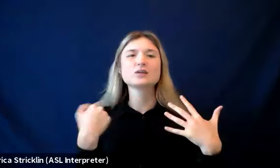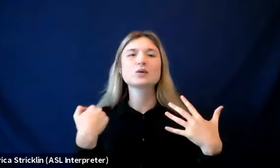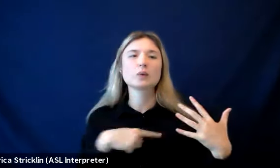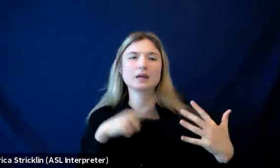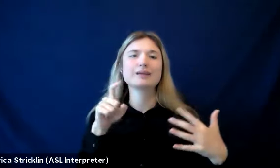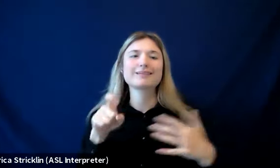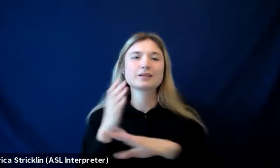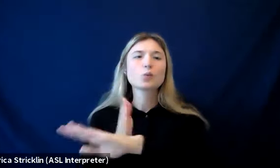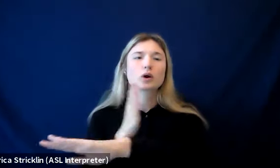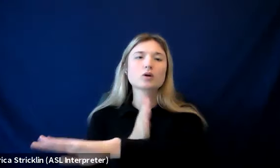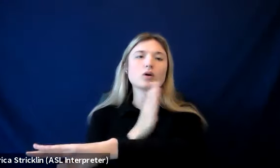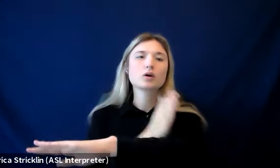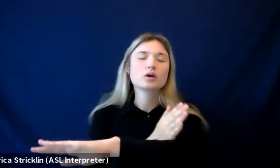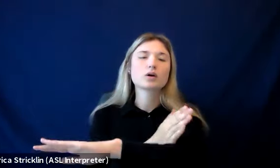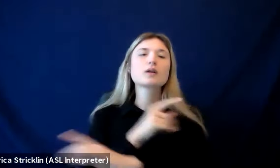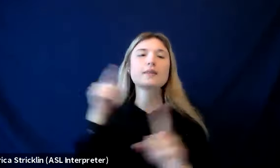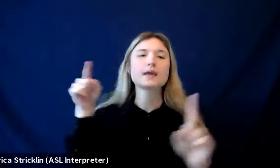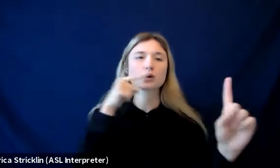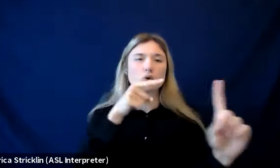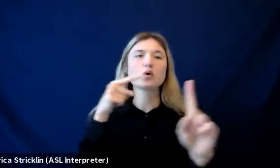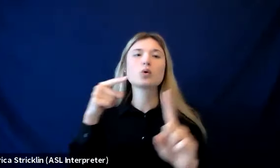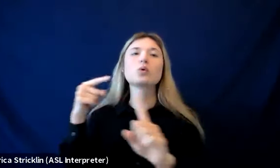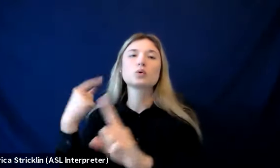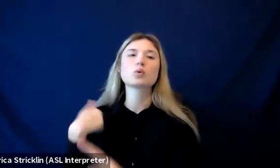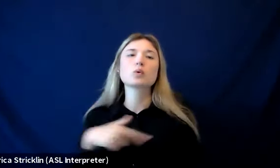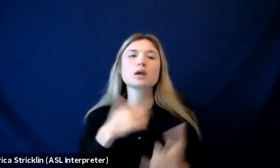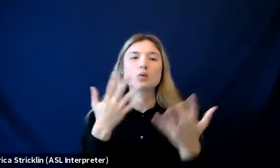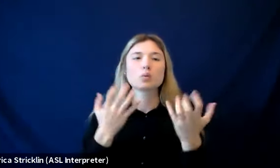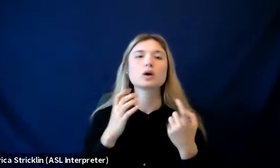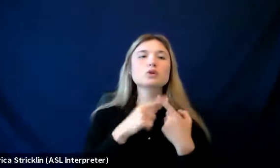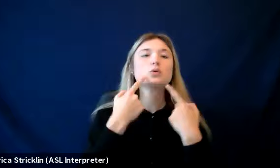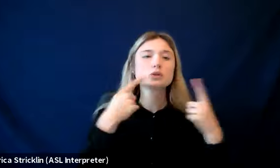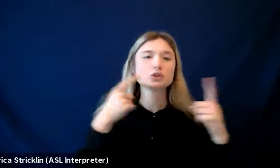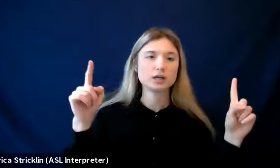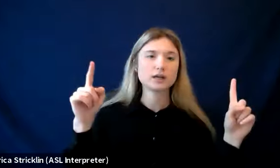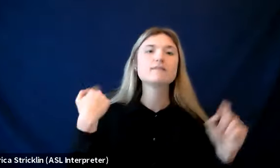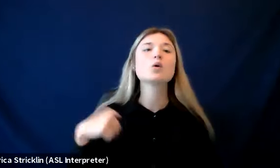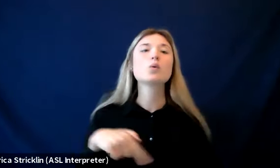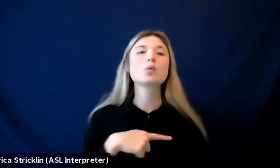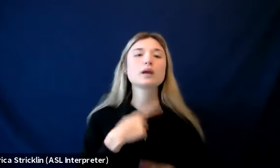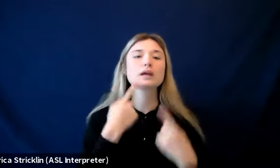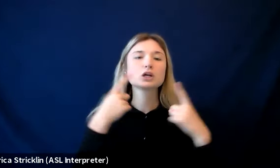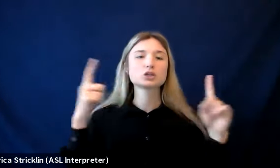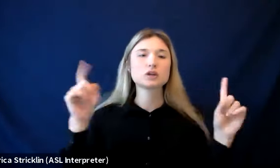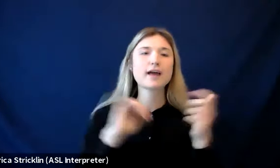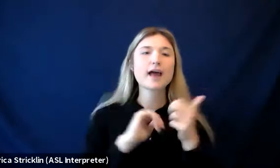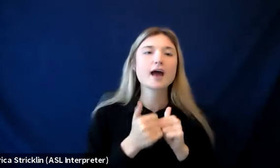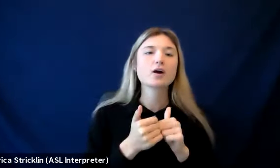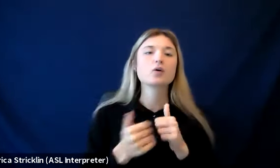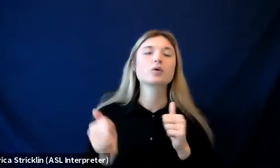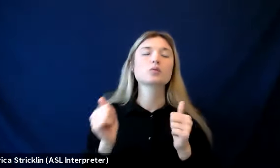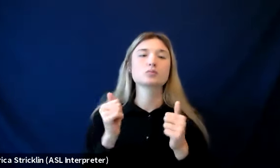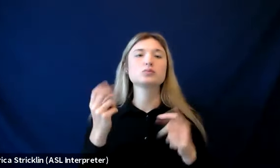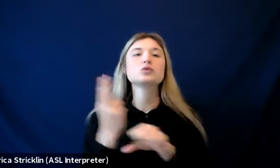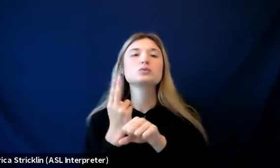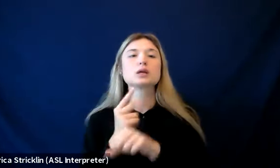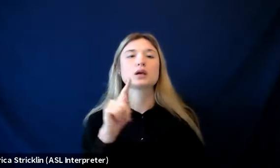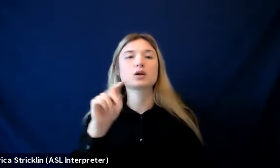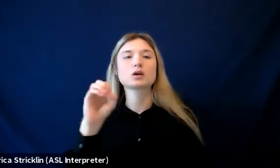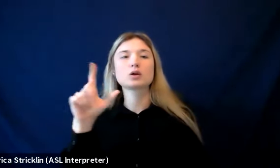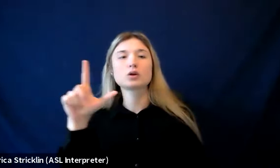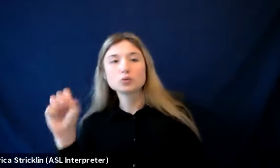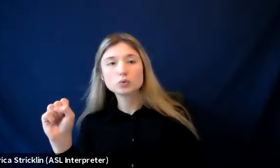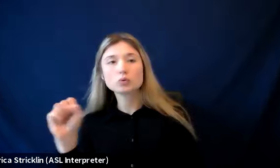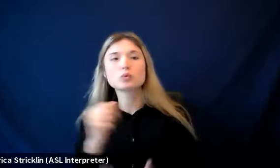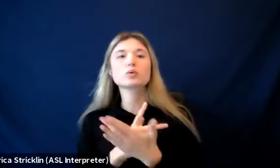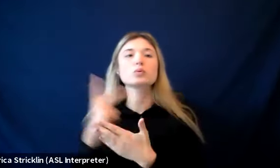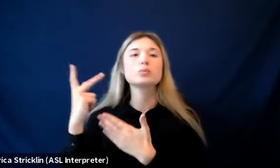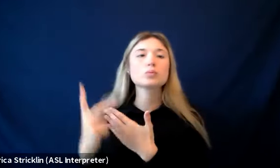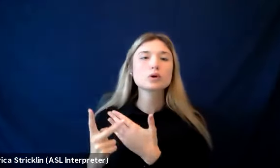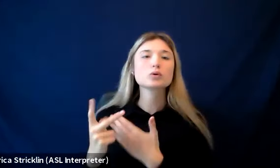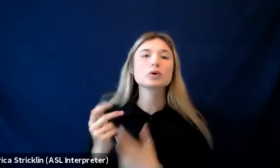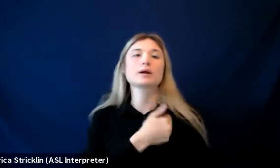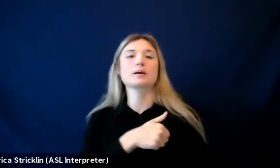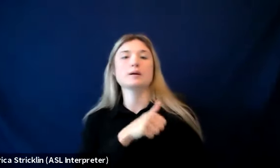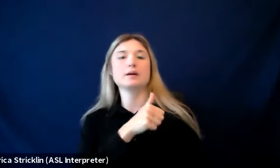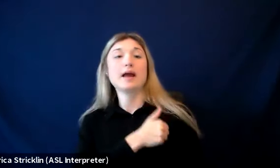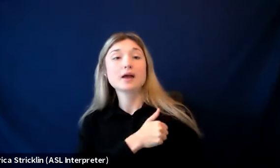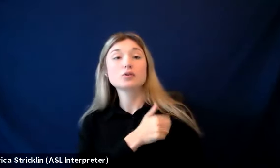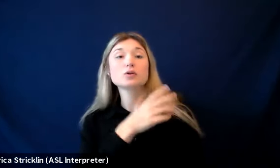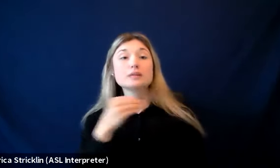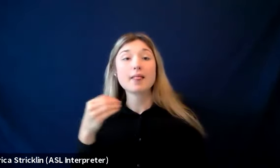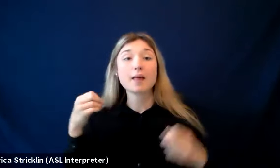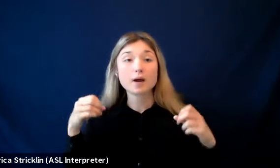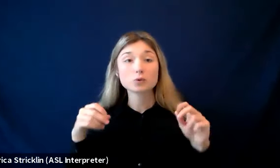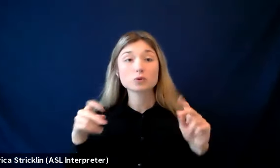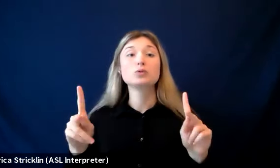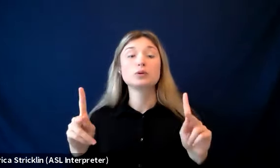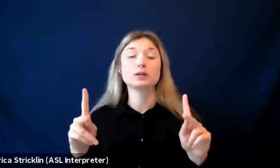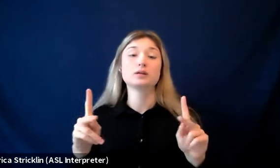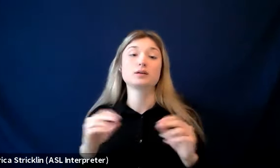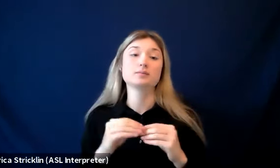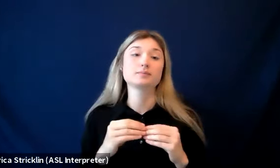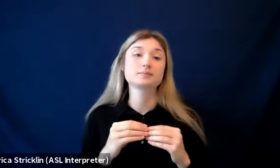And their goals to achieve, and we achieve those goals with the tools, the programs, the attitudes and the opportunities